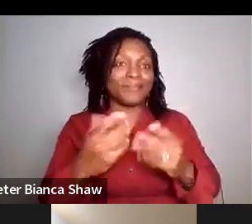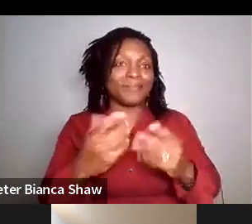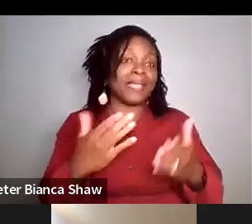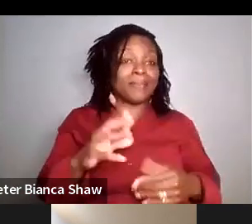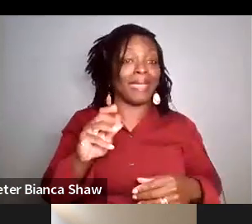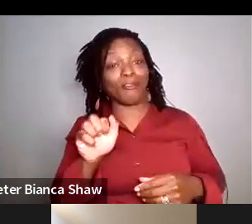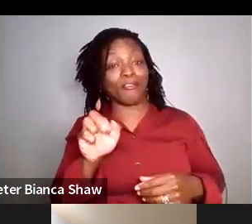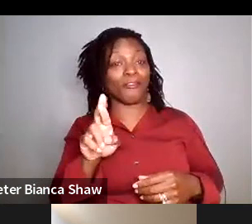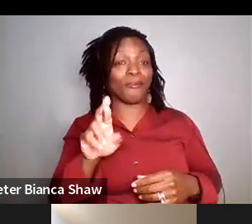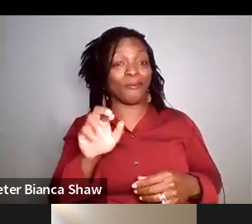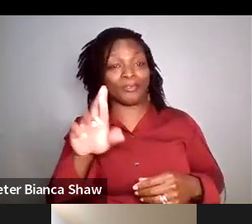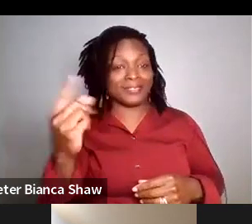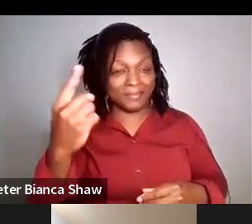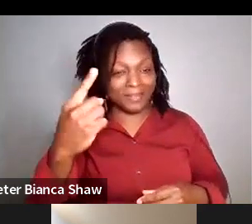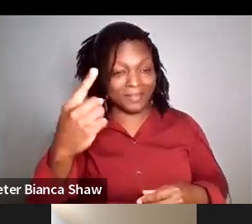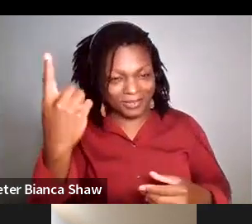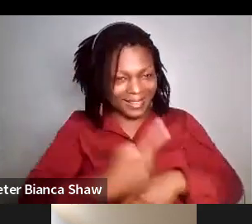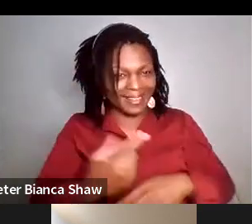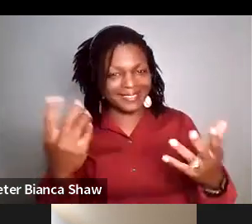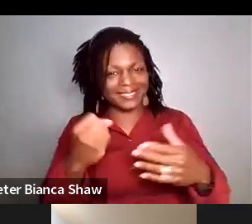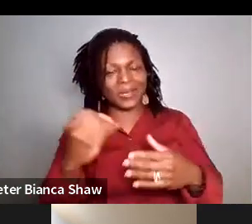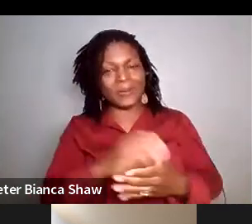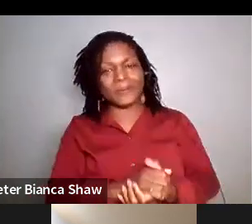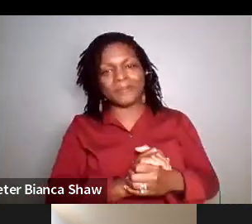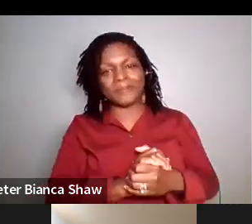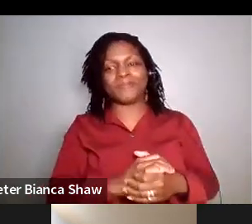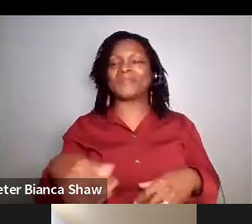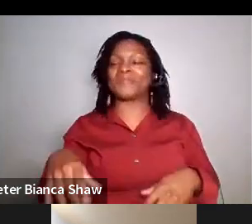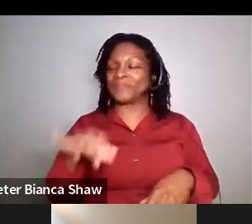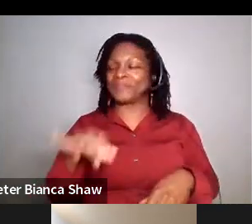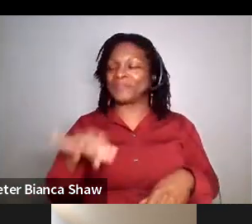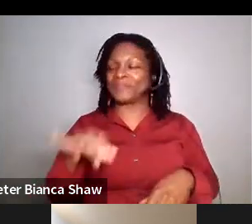Thank you. and we also have a comment from Charlie Michelle in the Q. A.